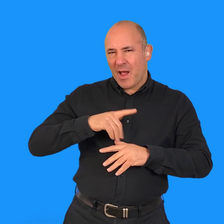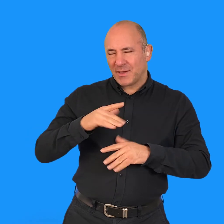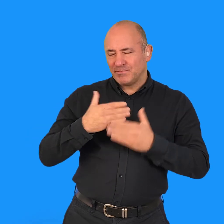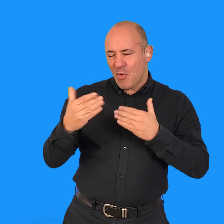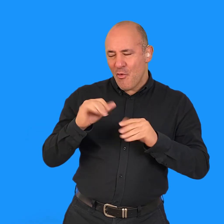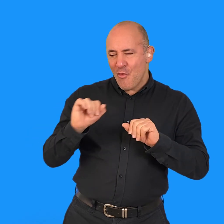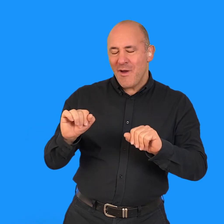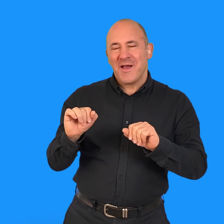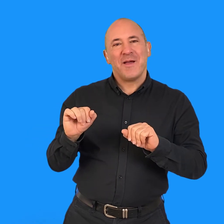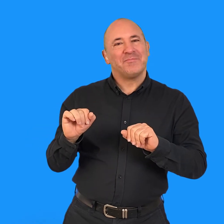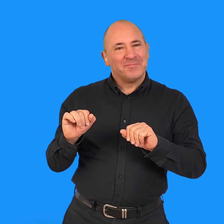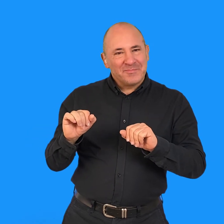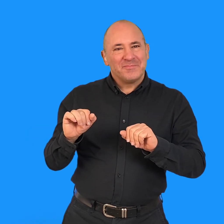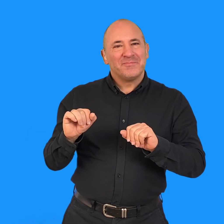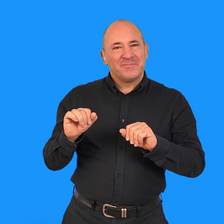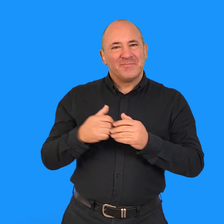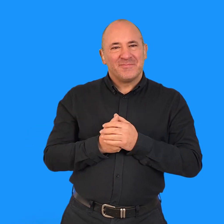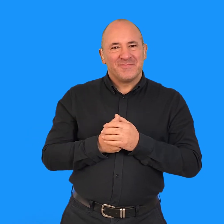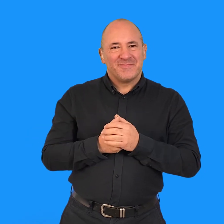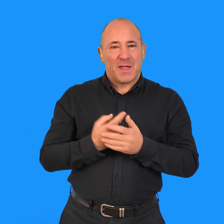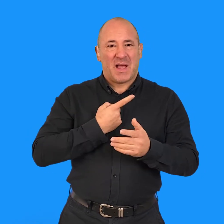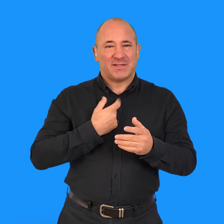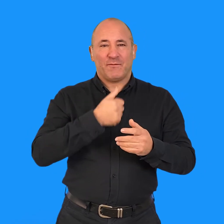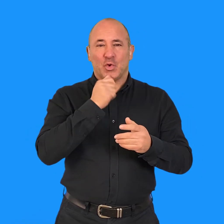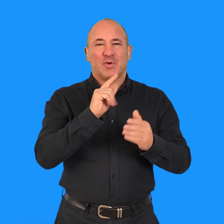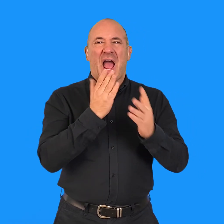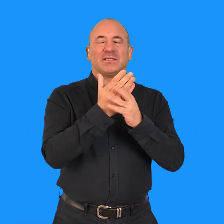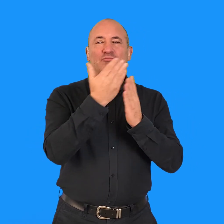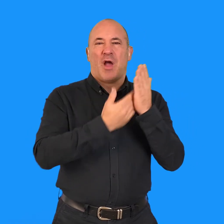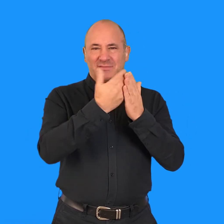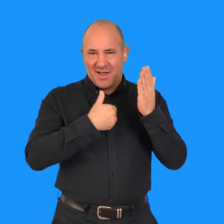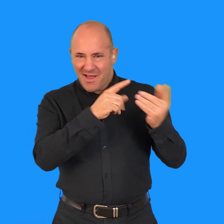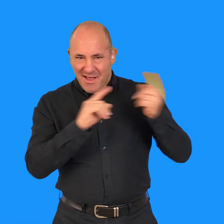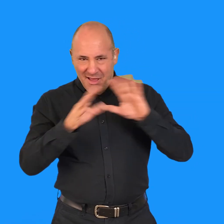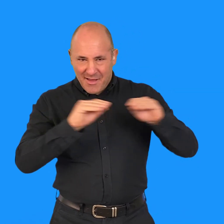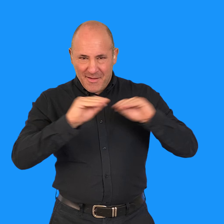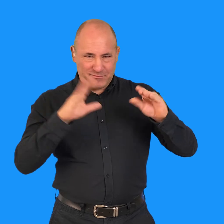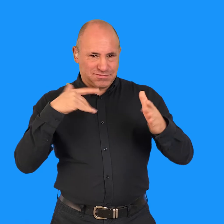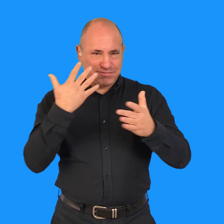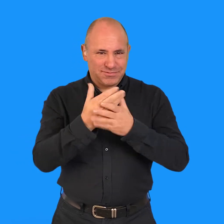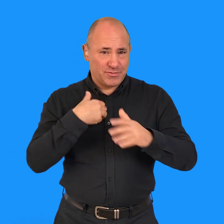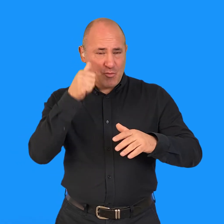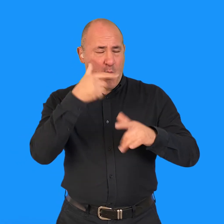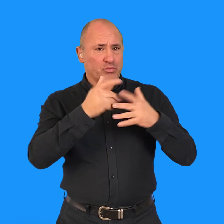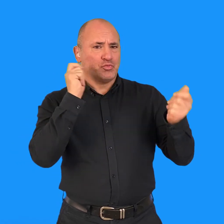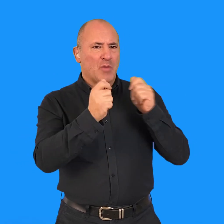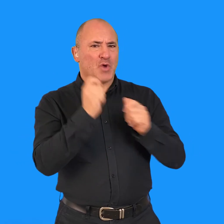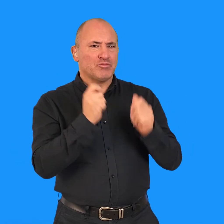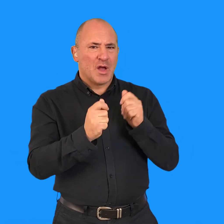Having used an access rider myself for a number of years, I'm quite aware of how much they change